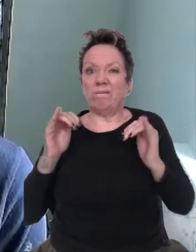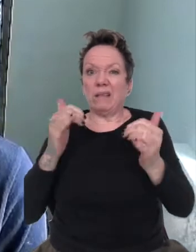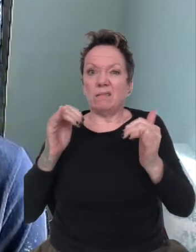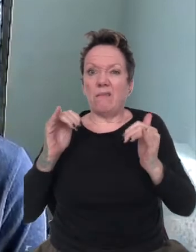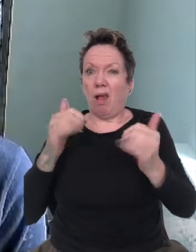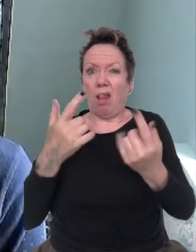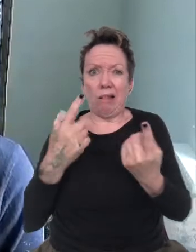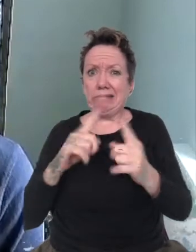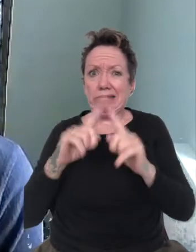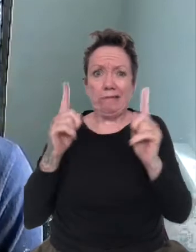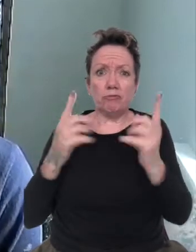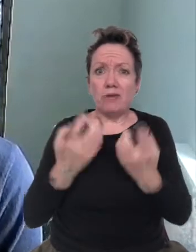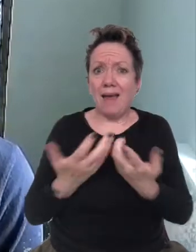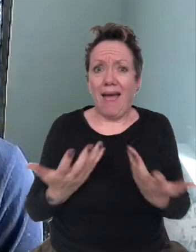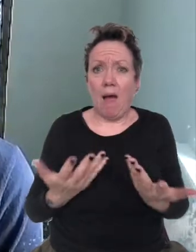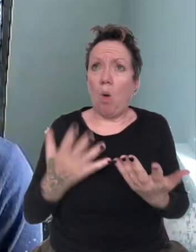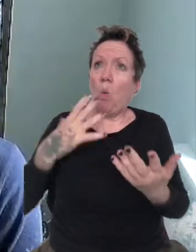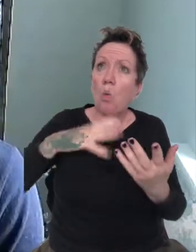And what do you want it to mean in the future.